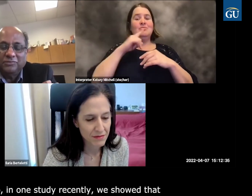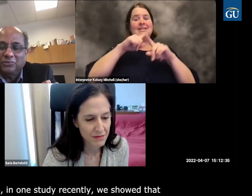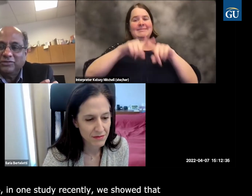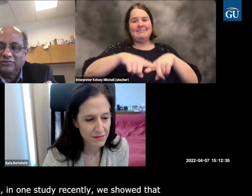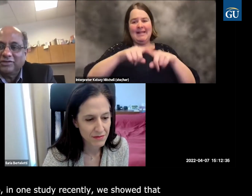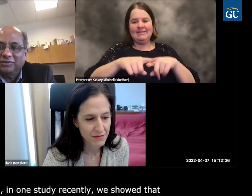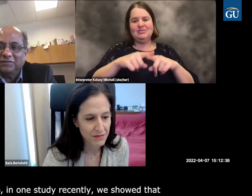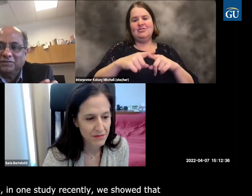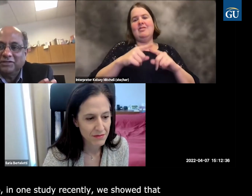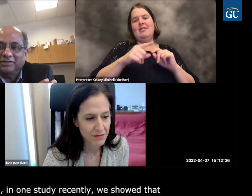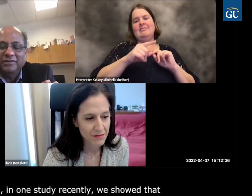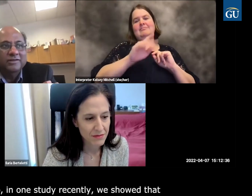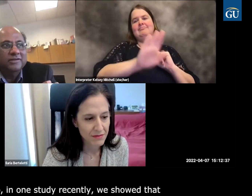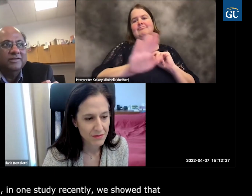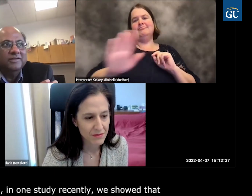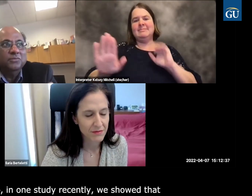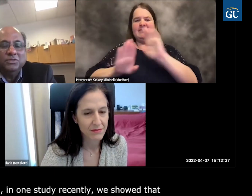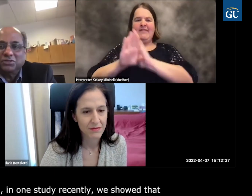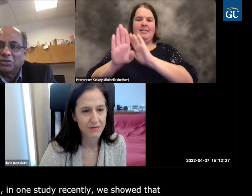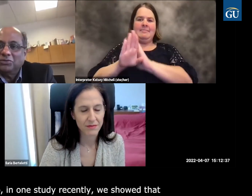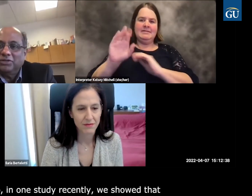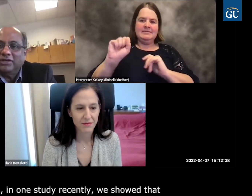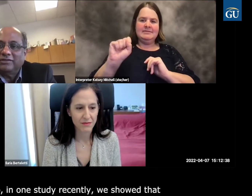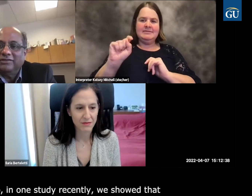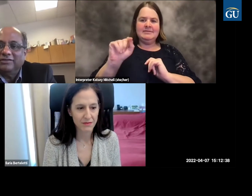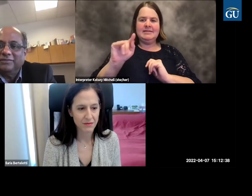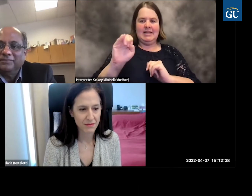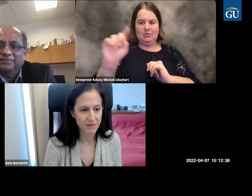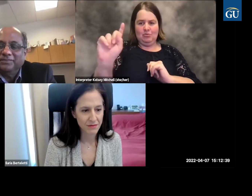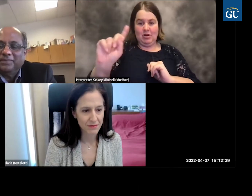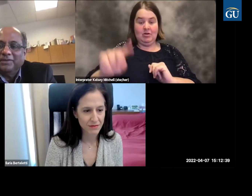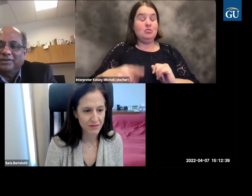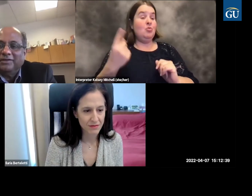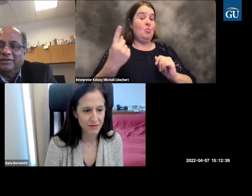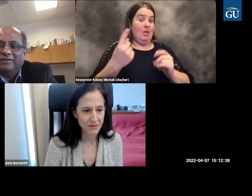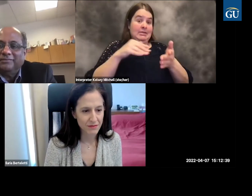one study recently we showed that